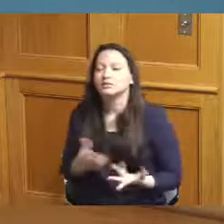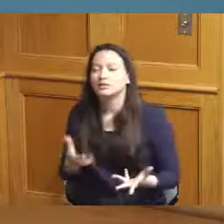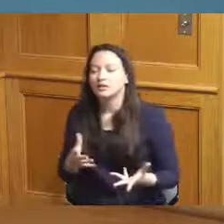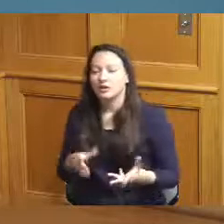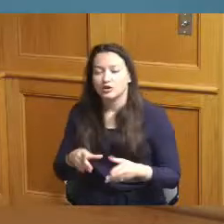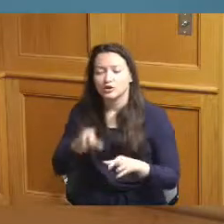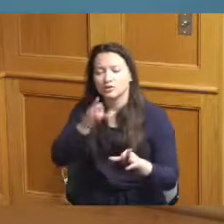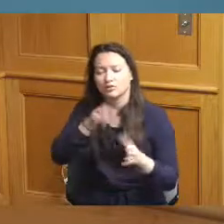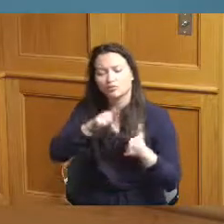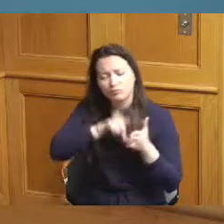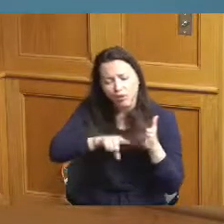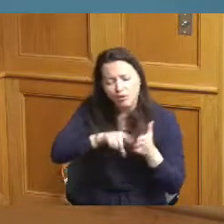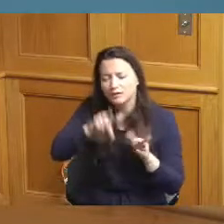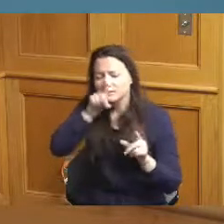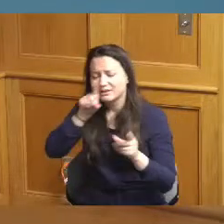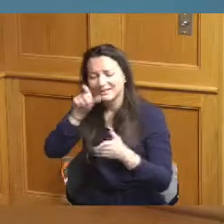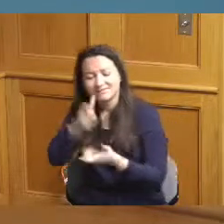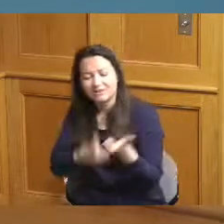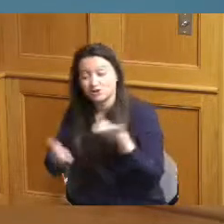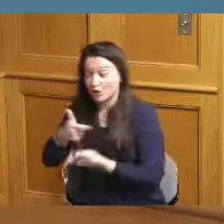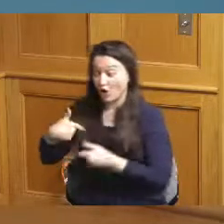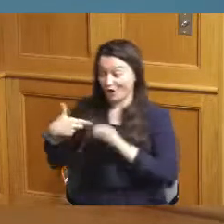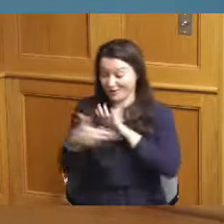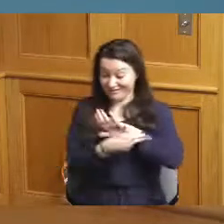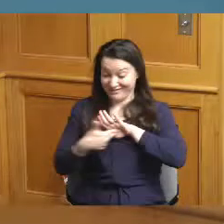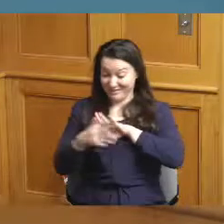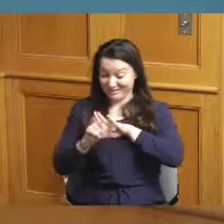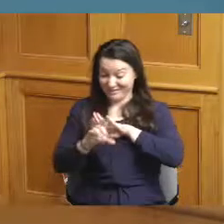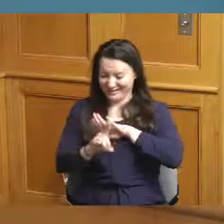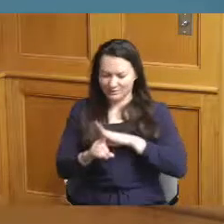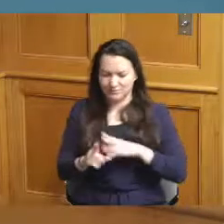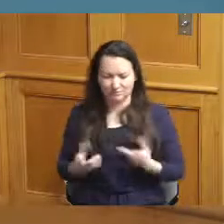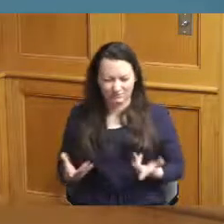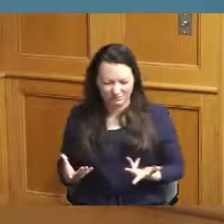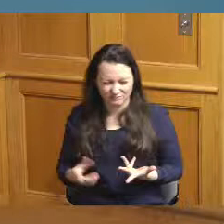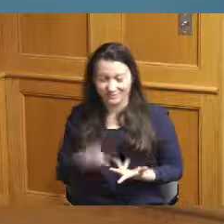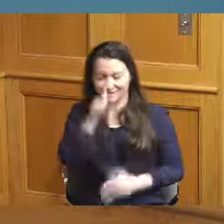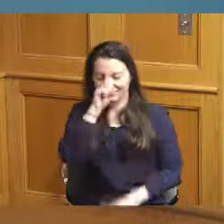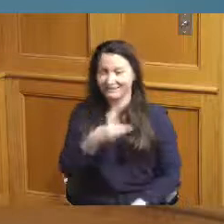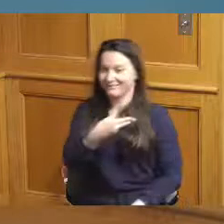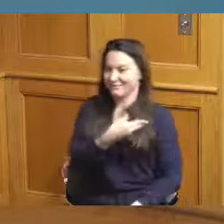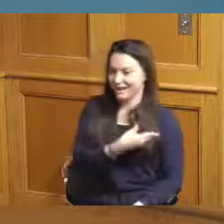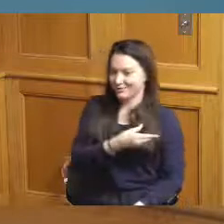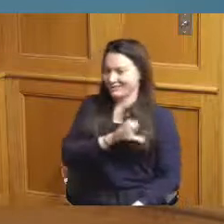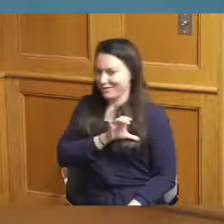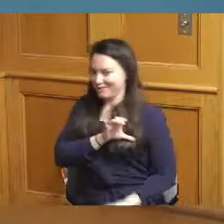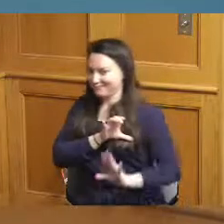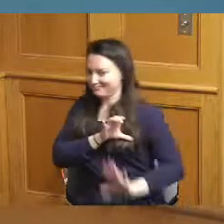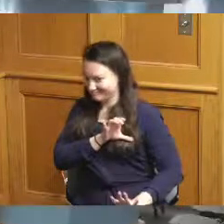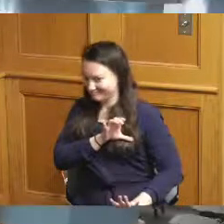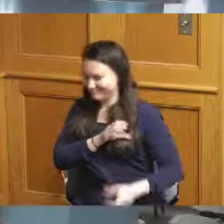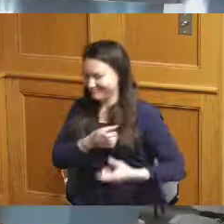to the Administrator in terms of our branding I just think it should be Hamilton County Economic